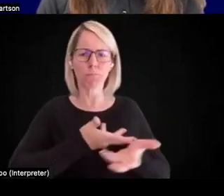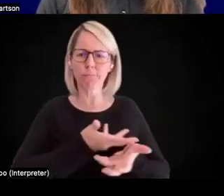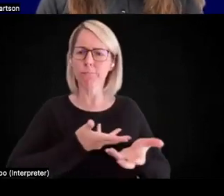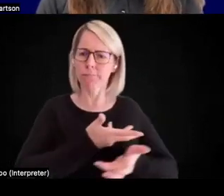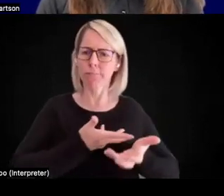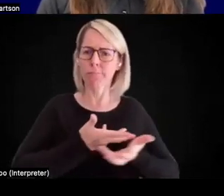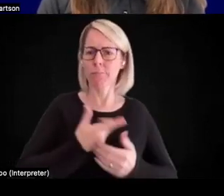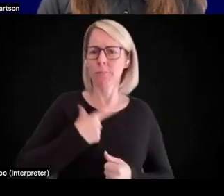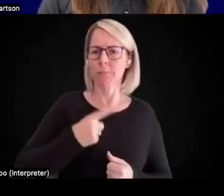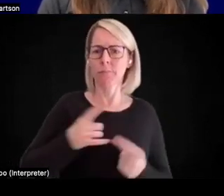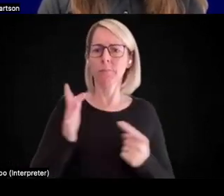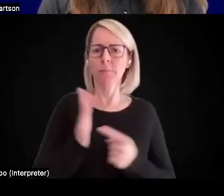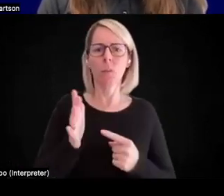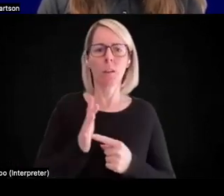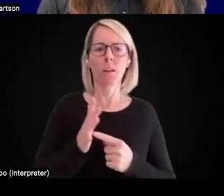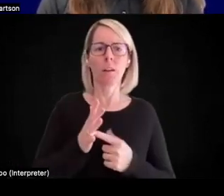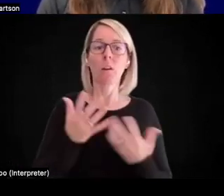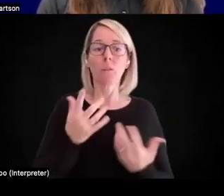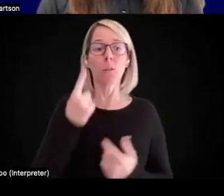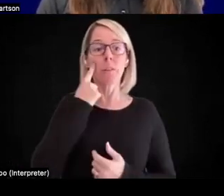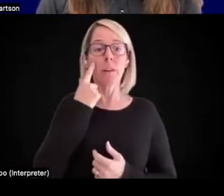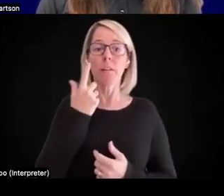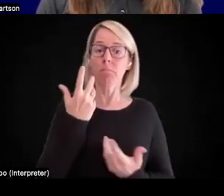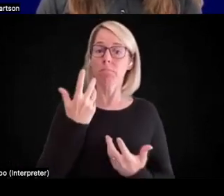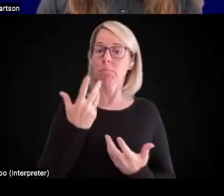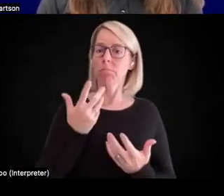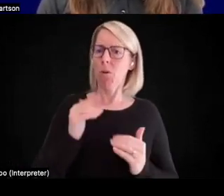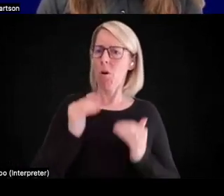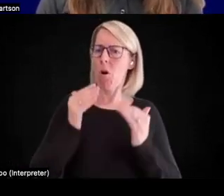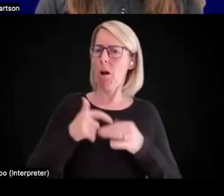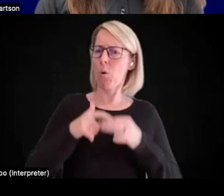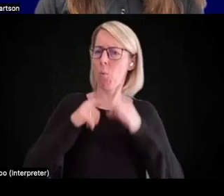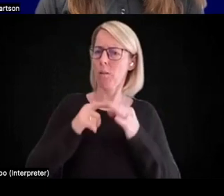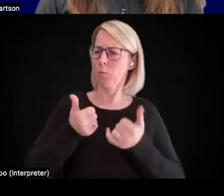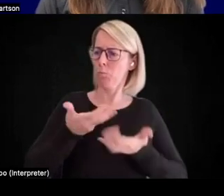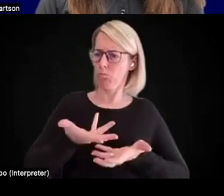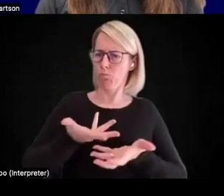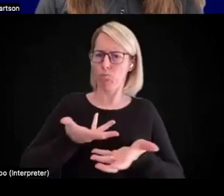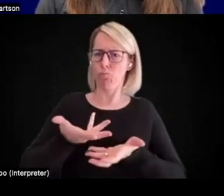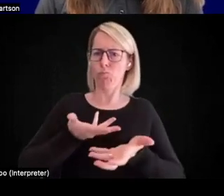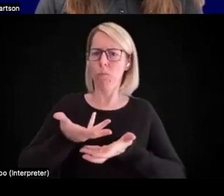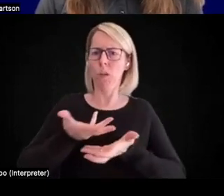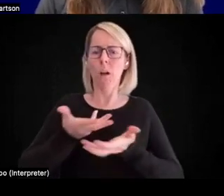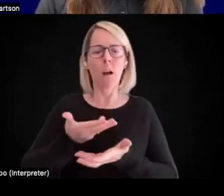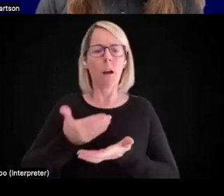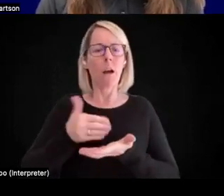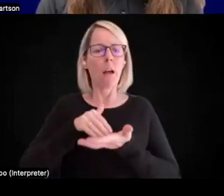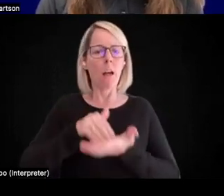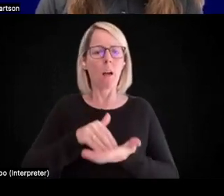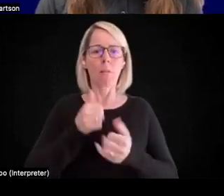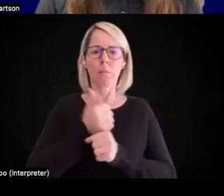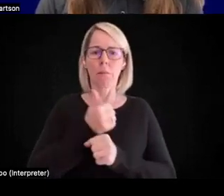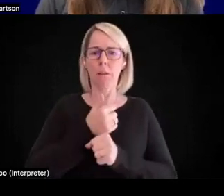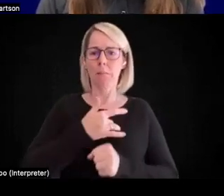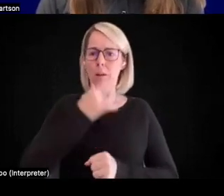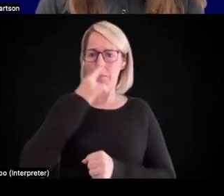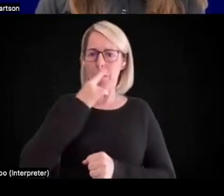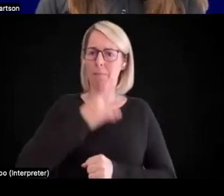high quality interactions provide a foundation for a secure attachment,